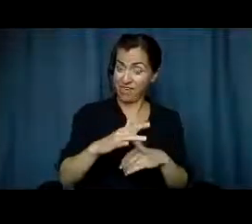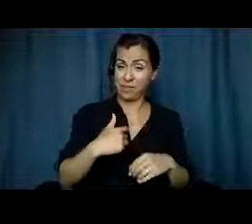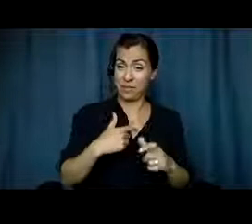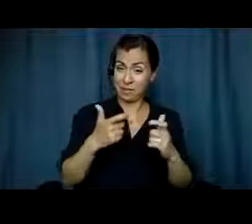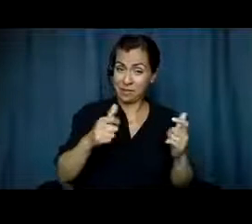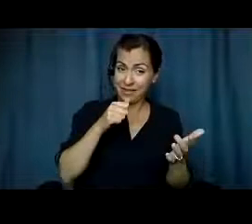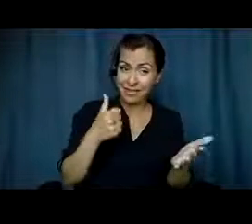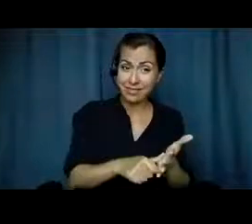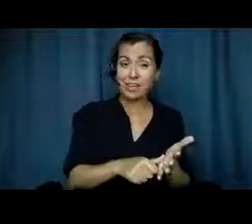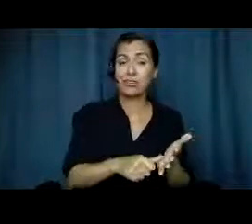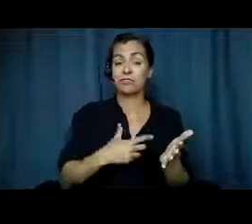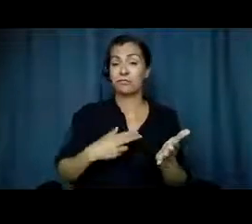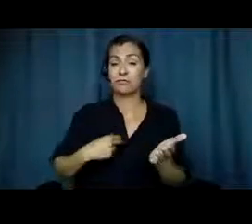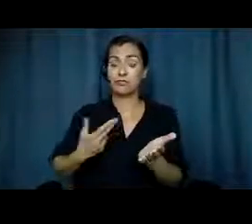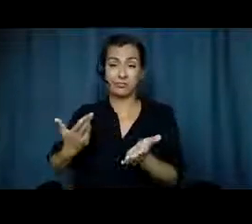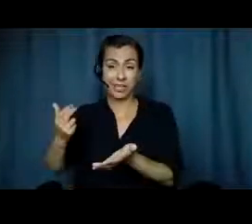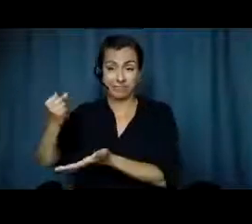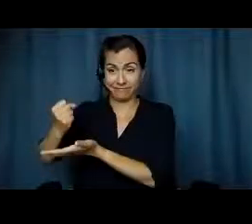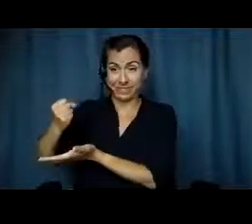vision, or who have other disabilities where this will be helpful,